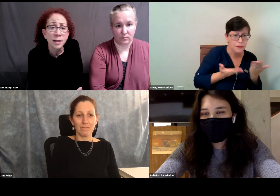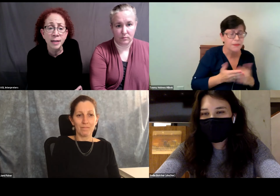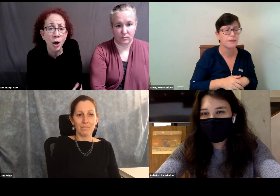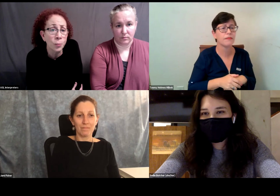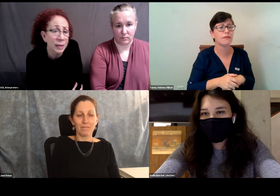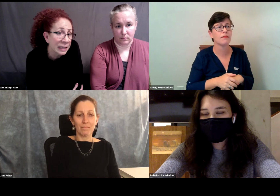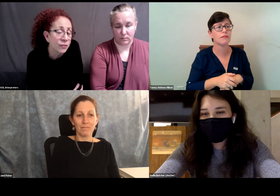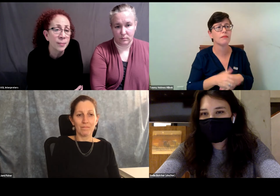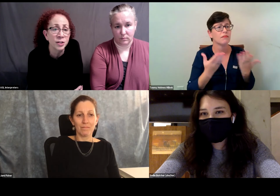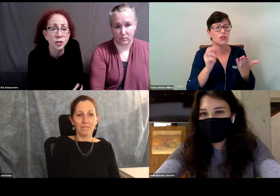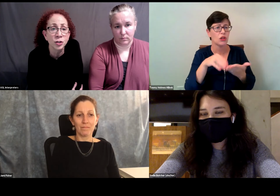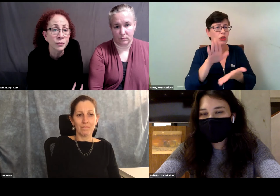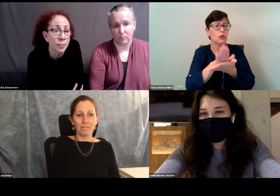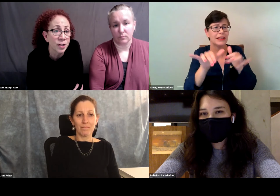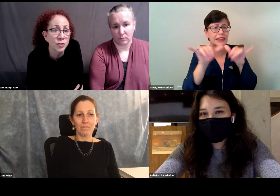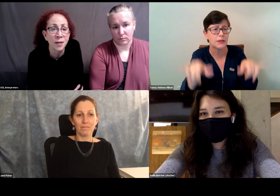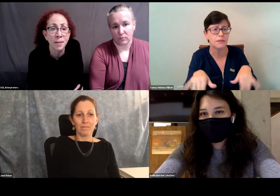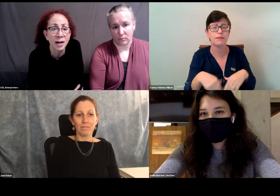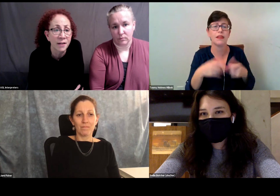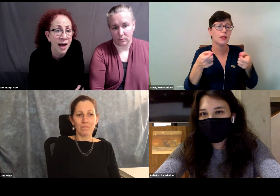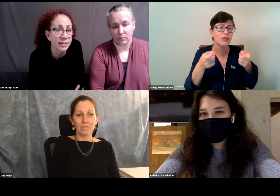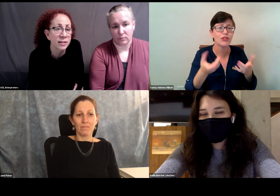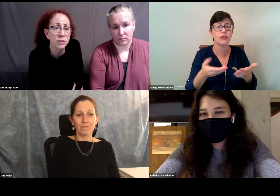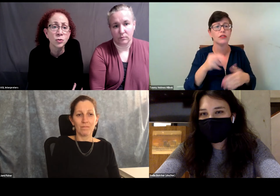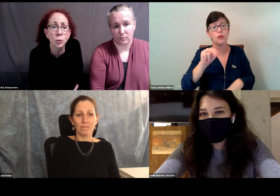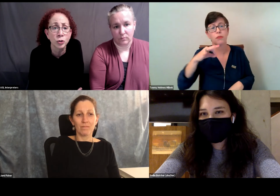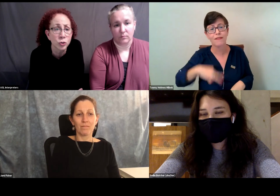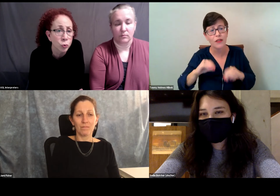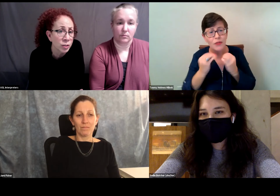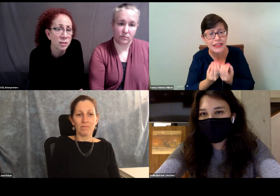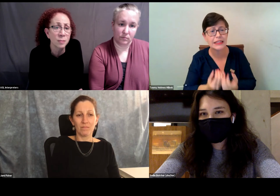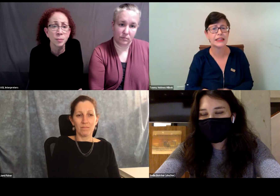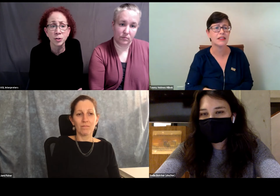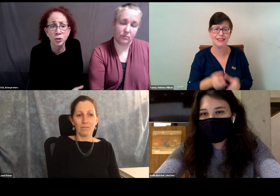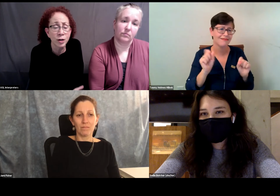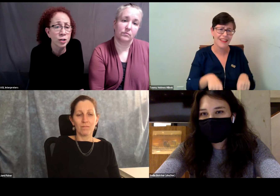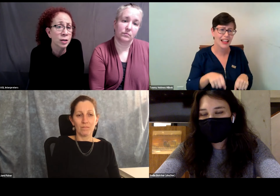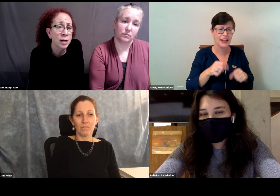To help give them additional information that they may not have access to, or to the school system administration.